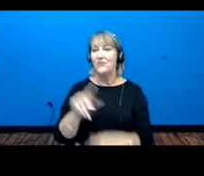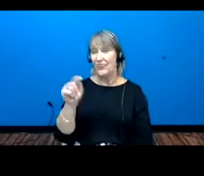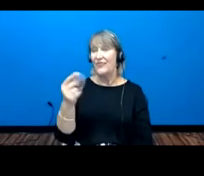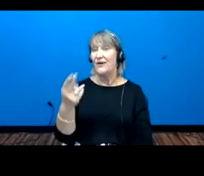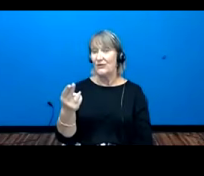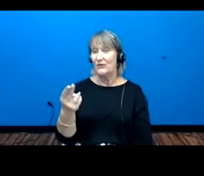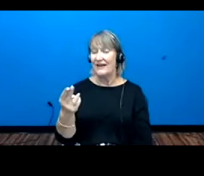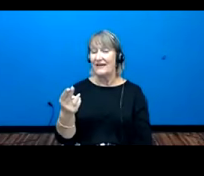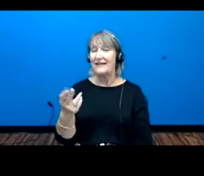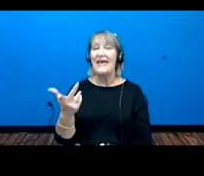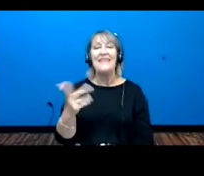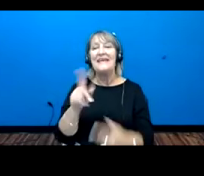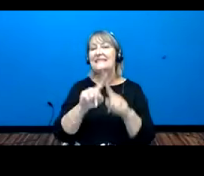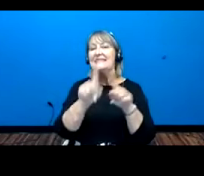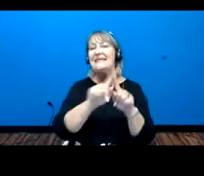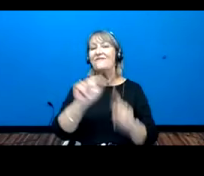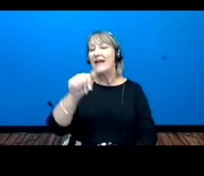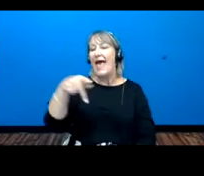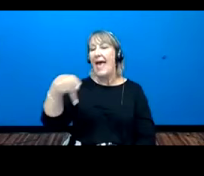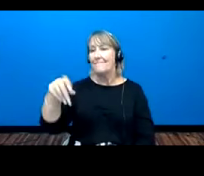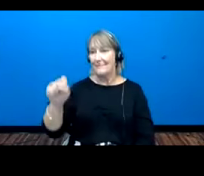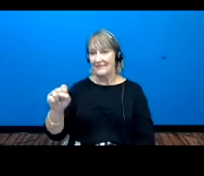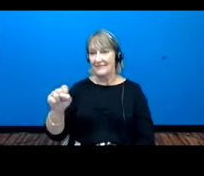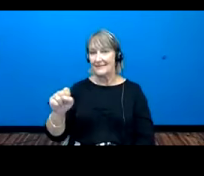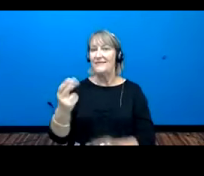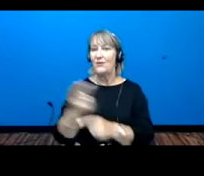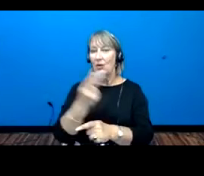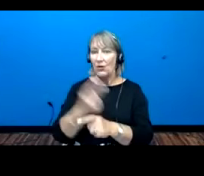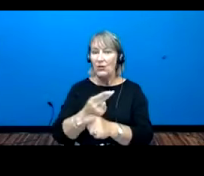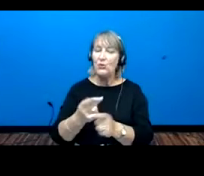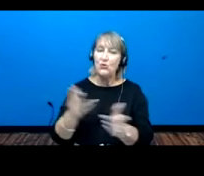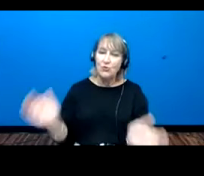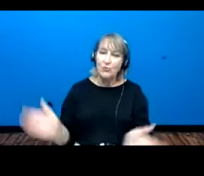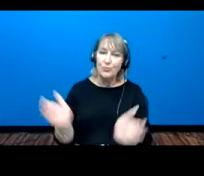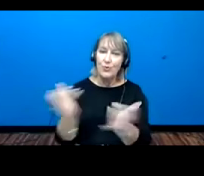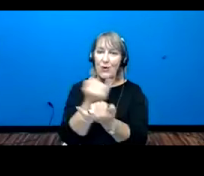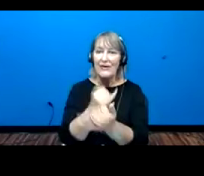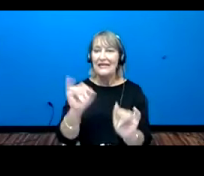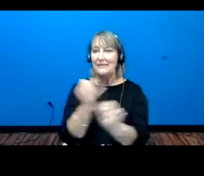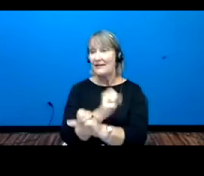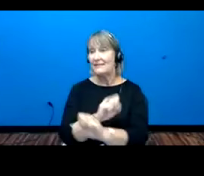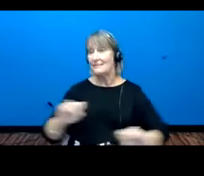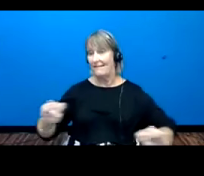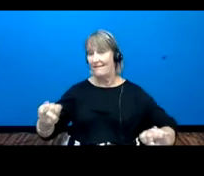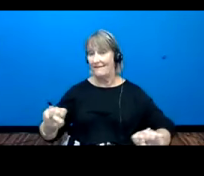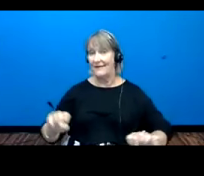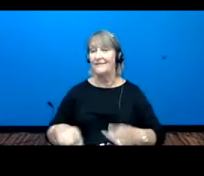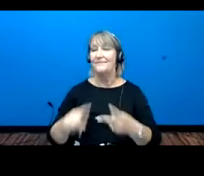Apps for Promoting Independence and Safety. And y’all are going to hear from Carolyn, Danny Housley, and Ciara Montes on the Tools for Life team